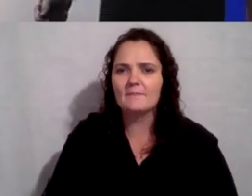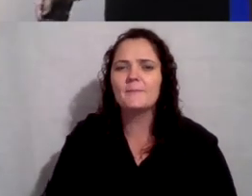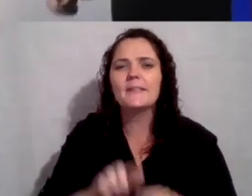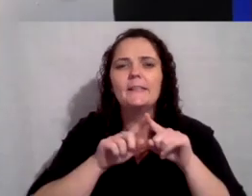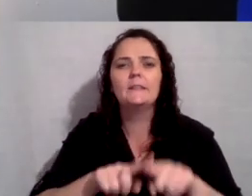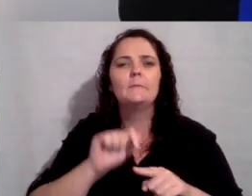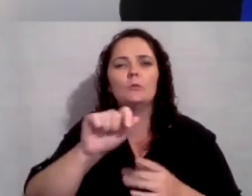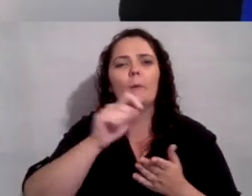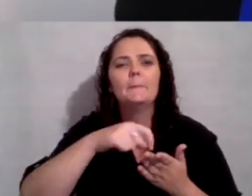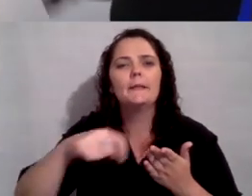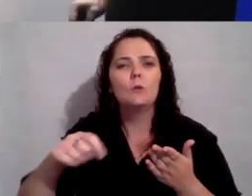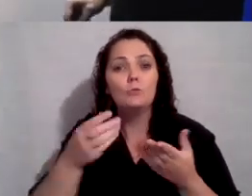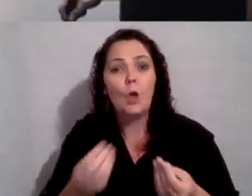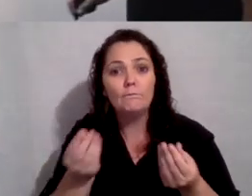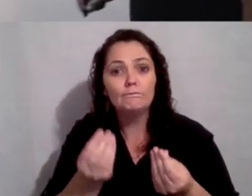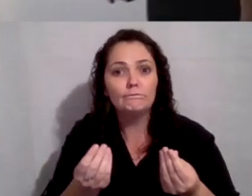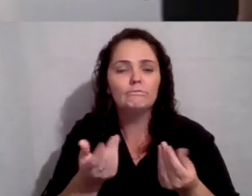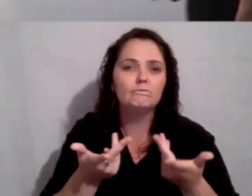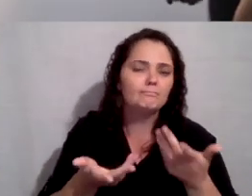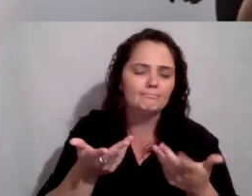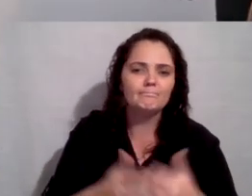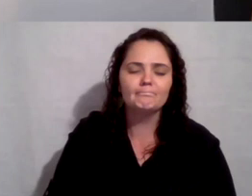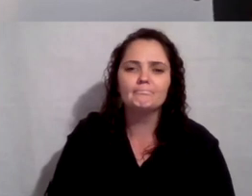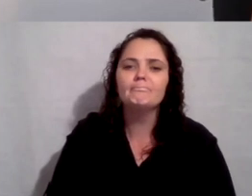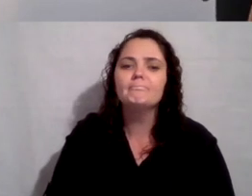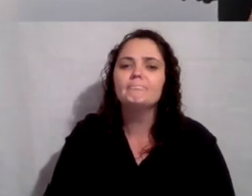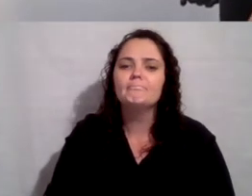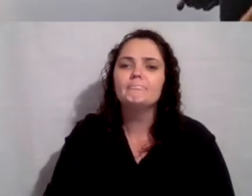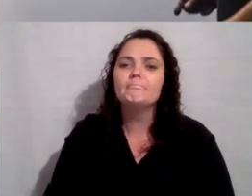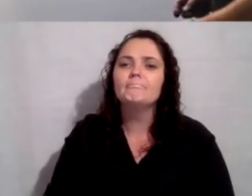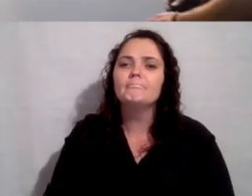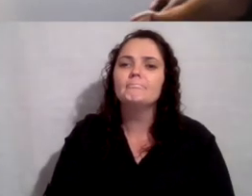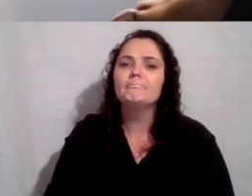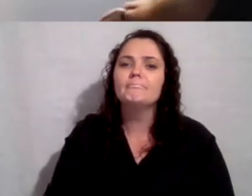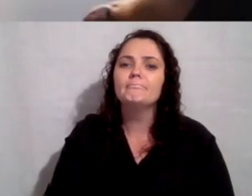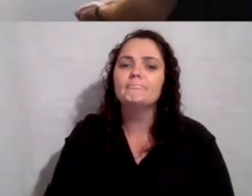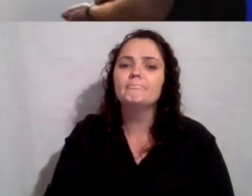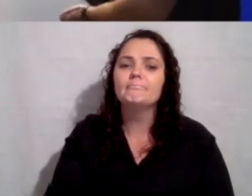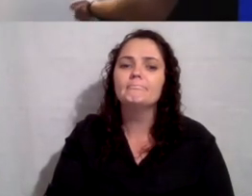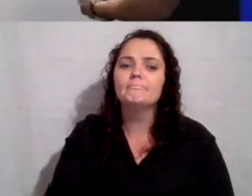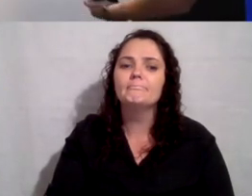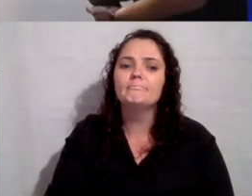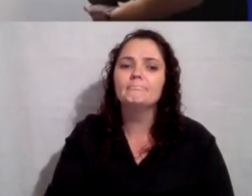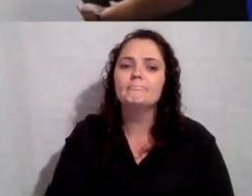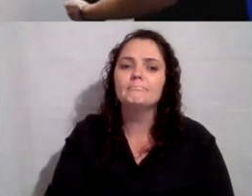paper depending on how soft your graphite is Okay now once you've got it at that stage – your shoulder okay?